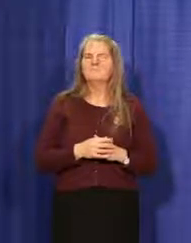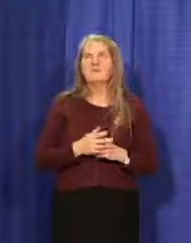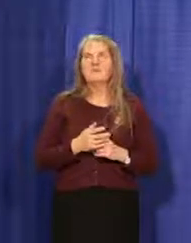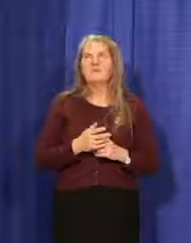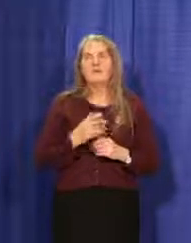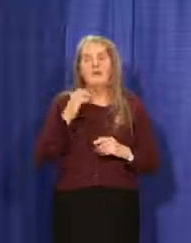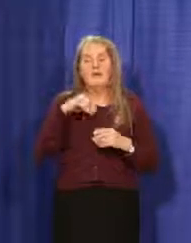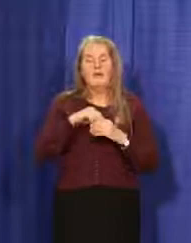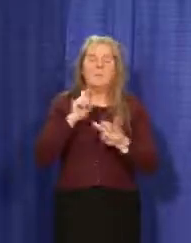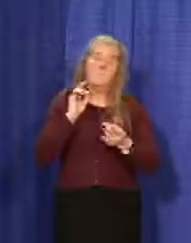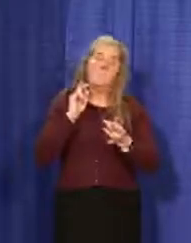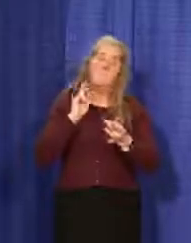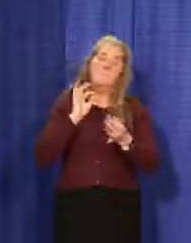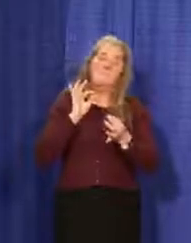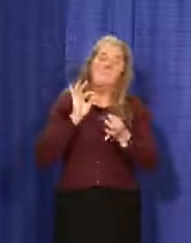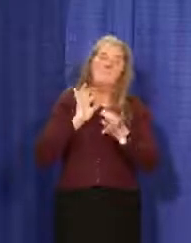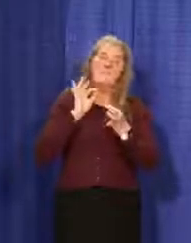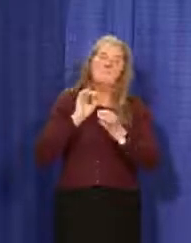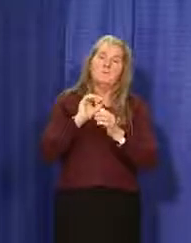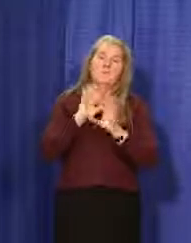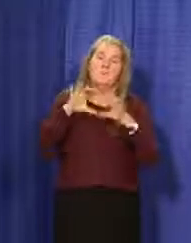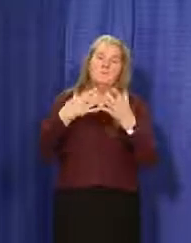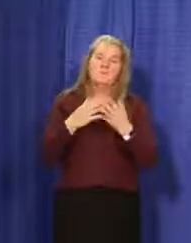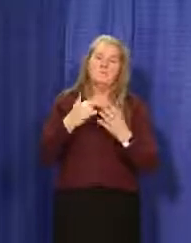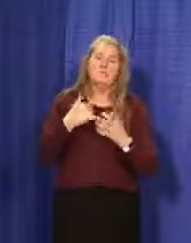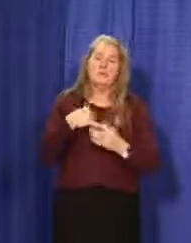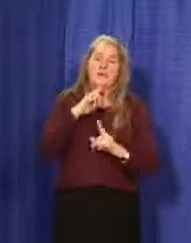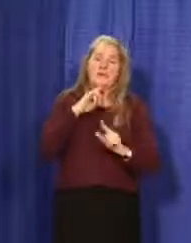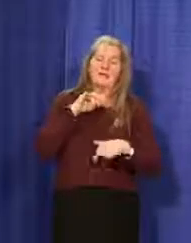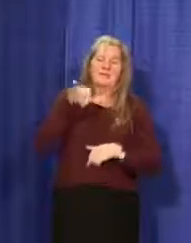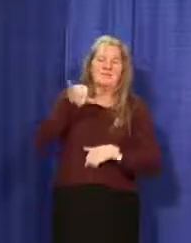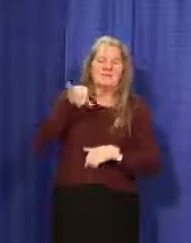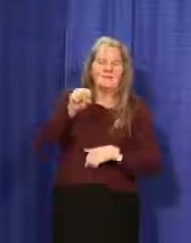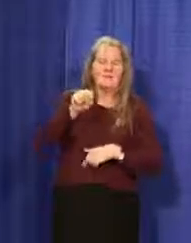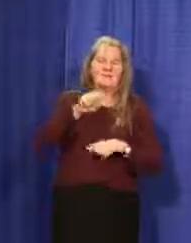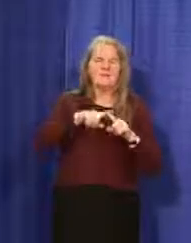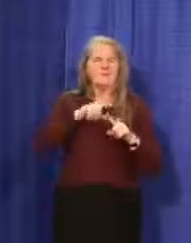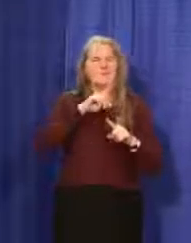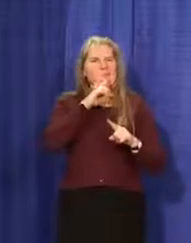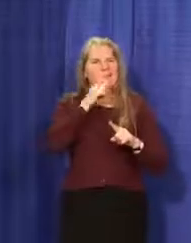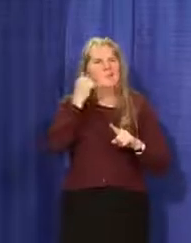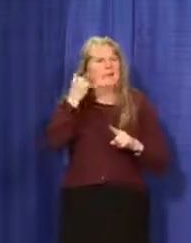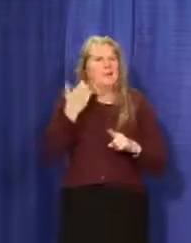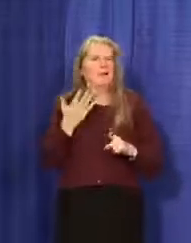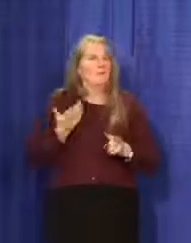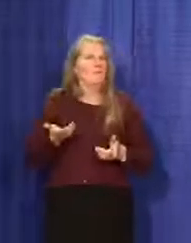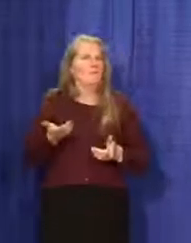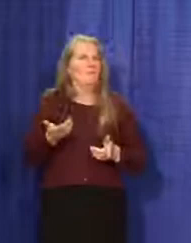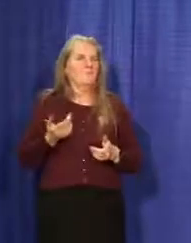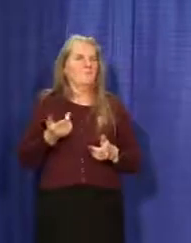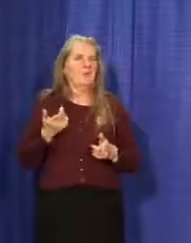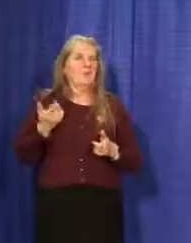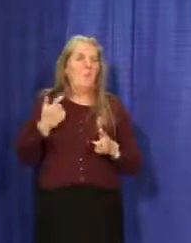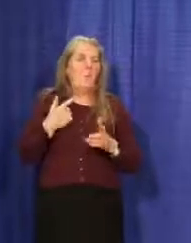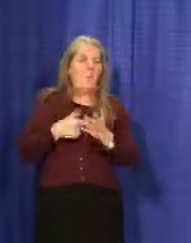nine ideal world, yes. I can't say for sure though because it may depend on what